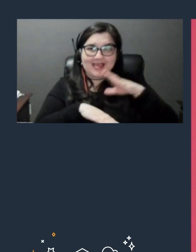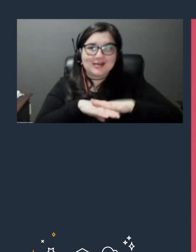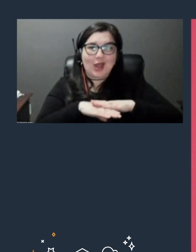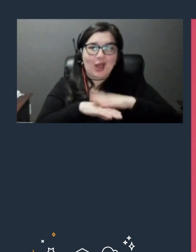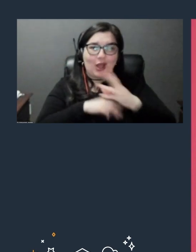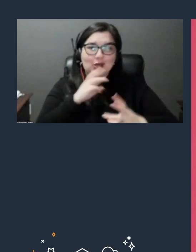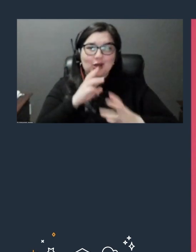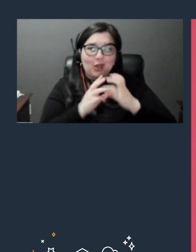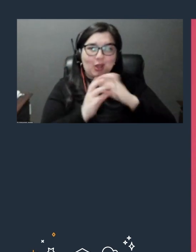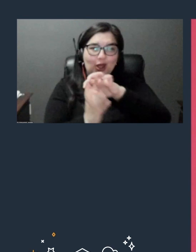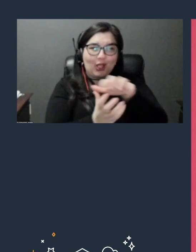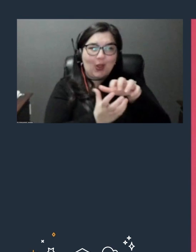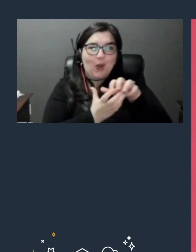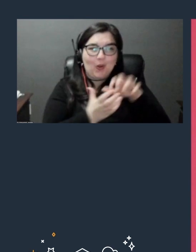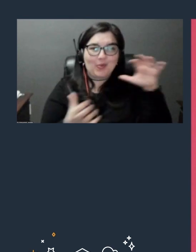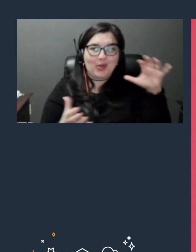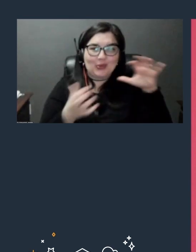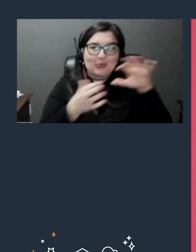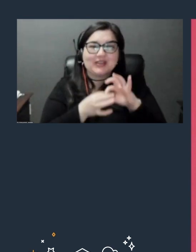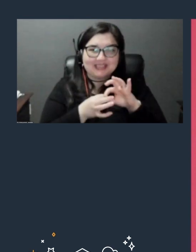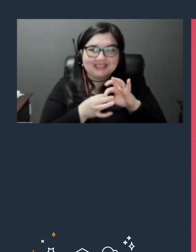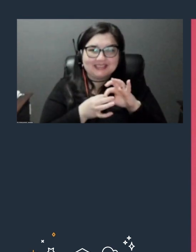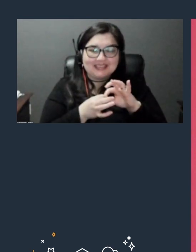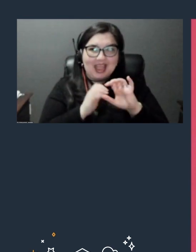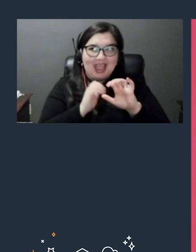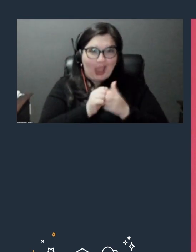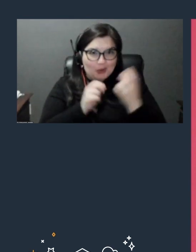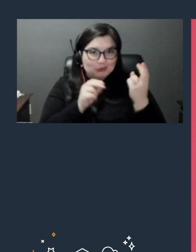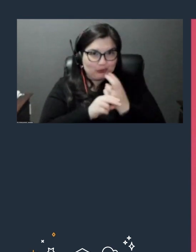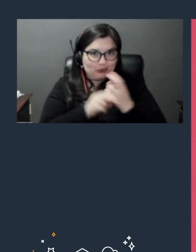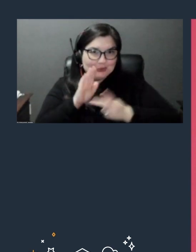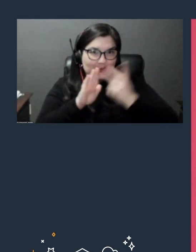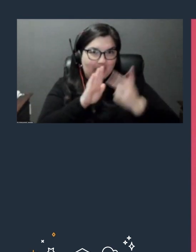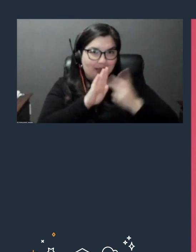You're gonna see how you can use these replication features and a new-ish feature